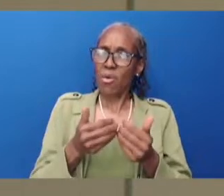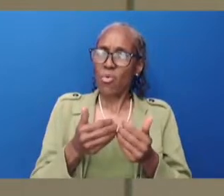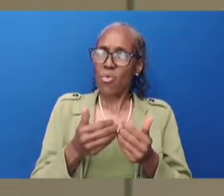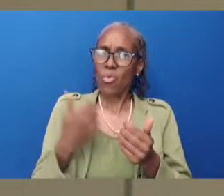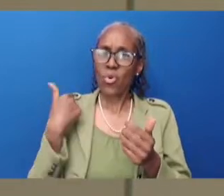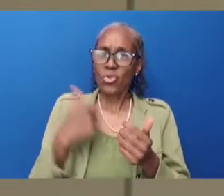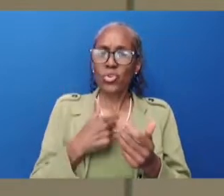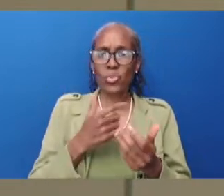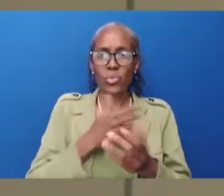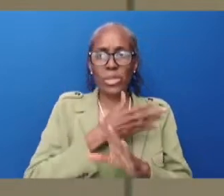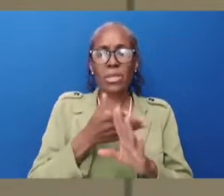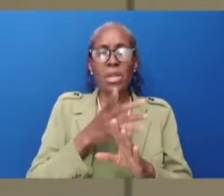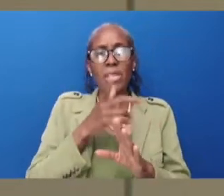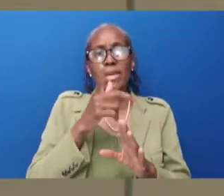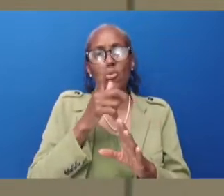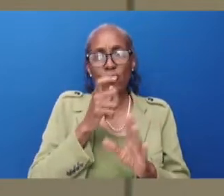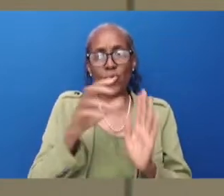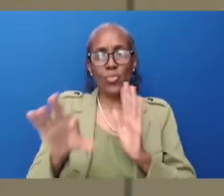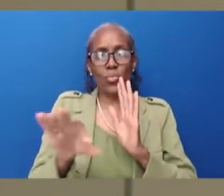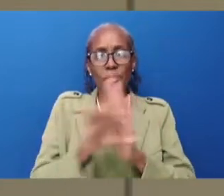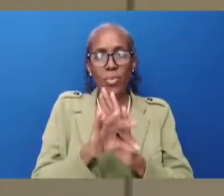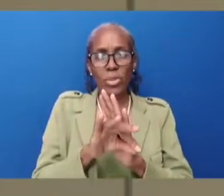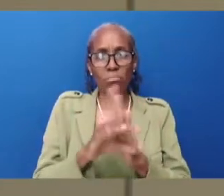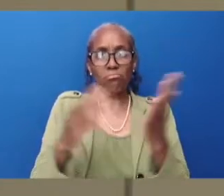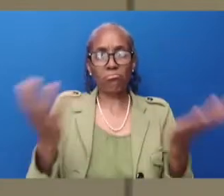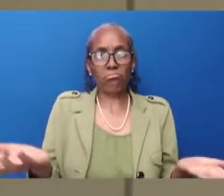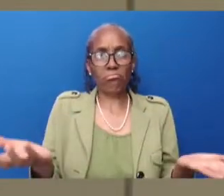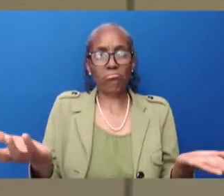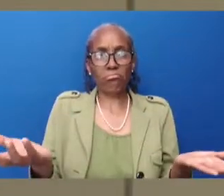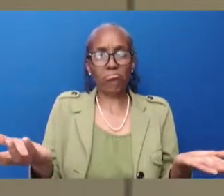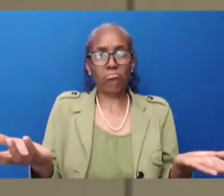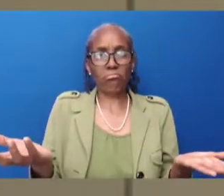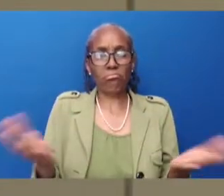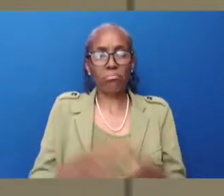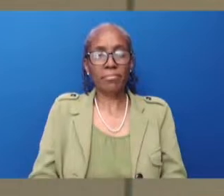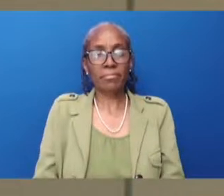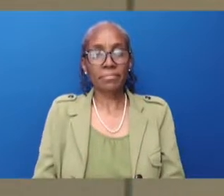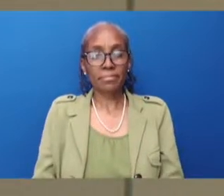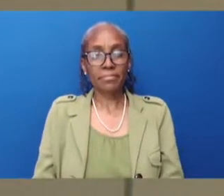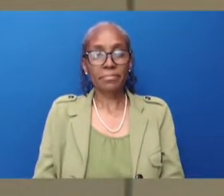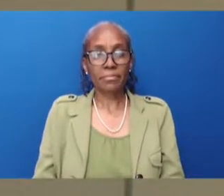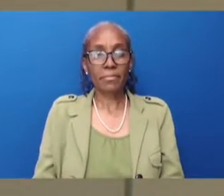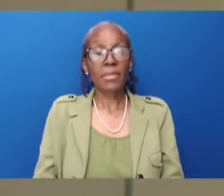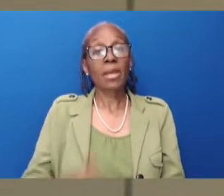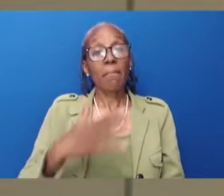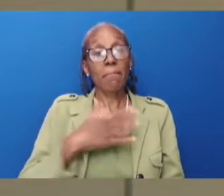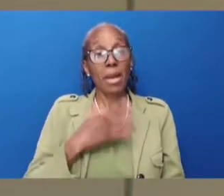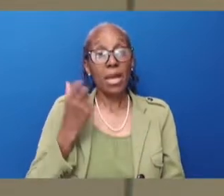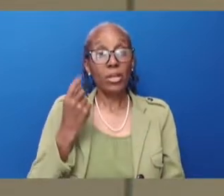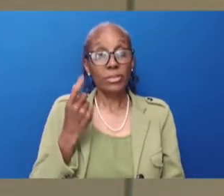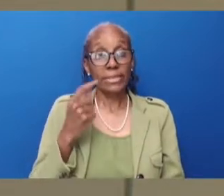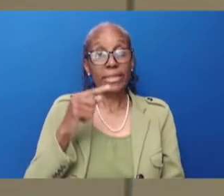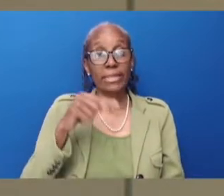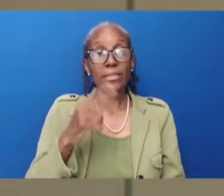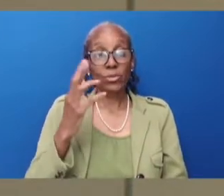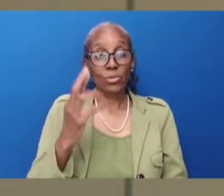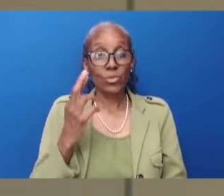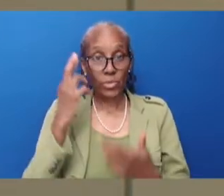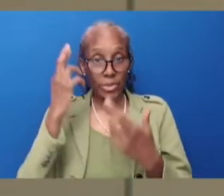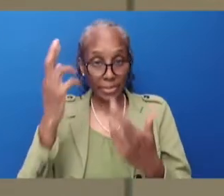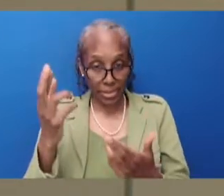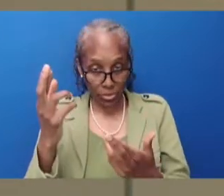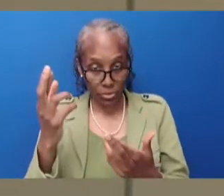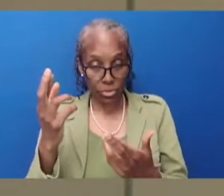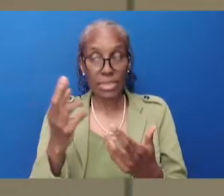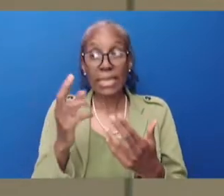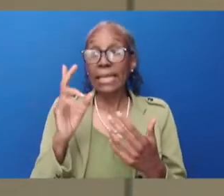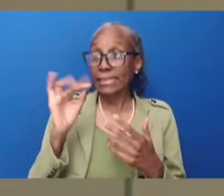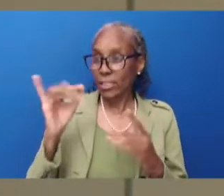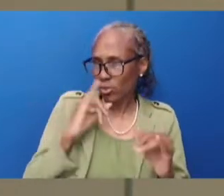HAD PEOPLE ASK US, YOU KNOW, HOW